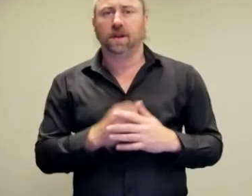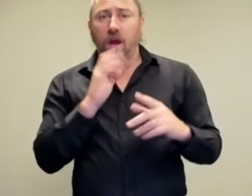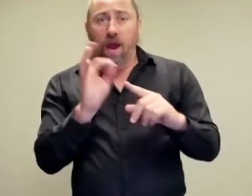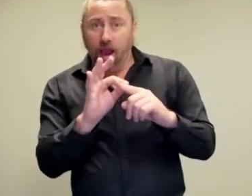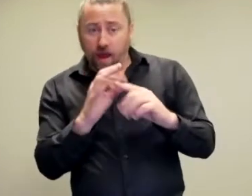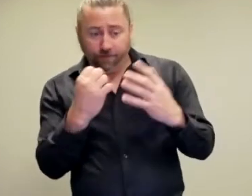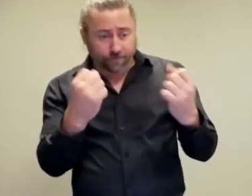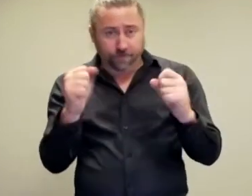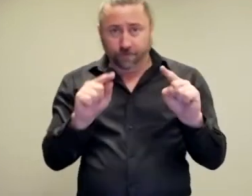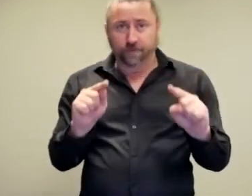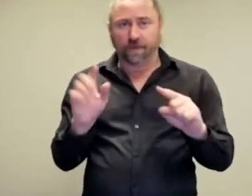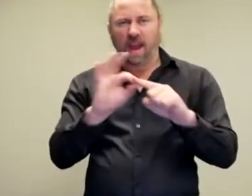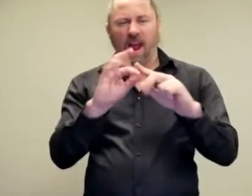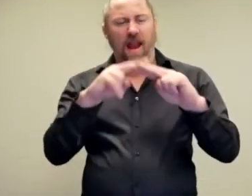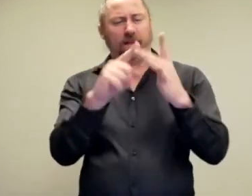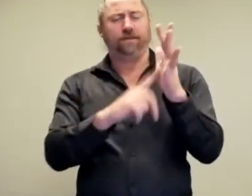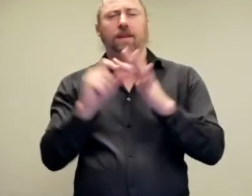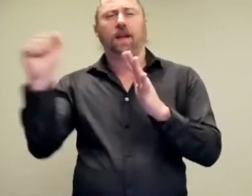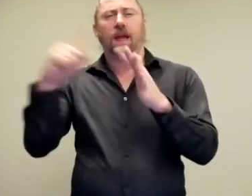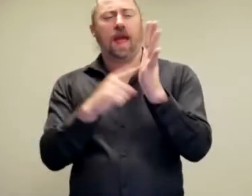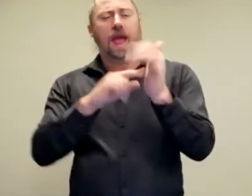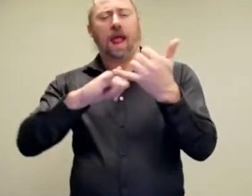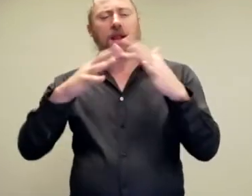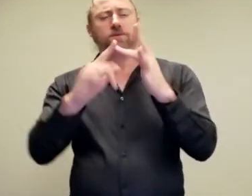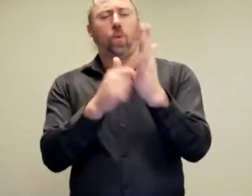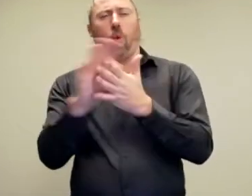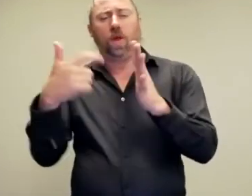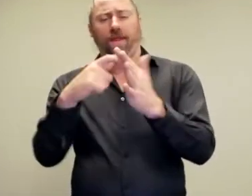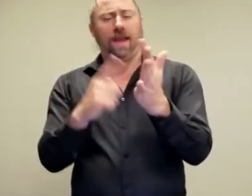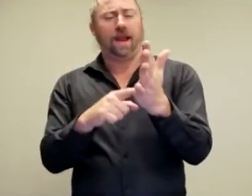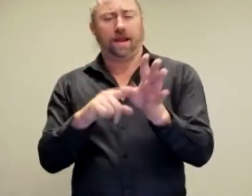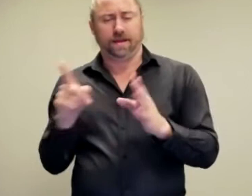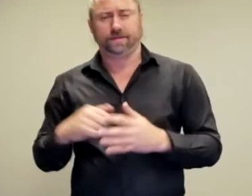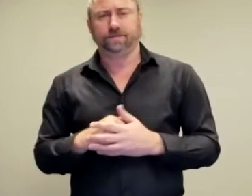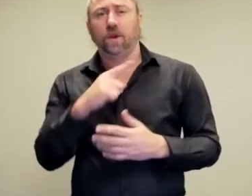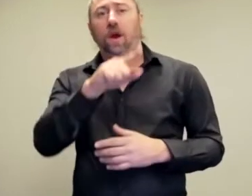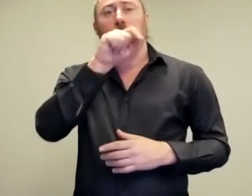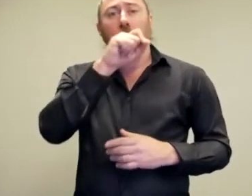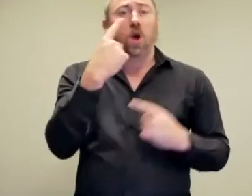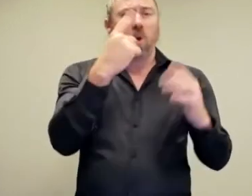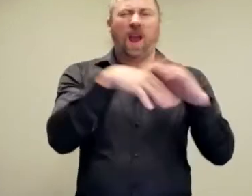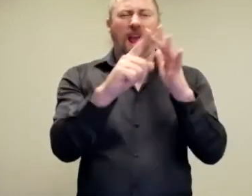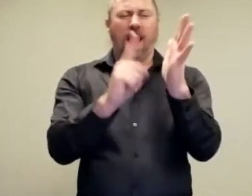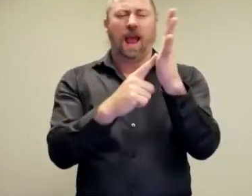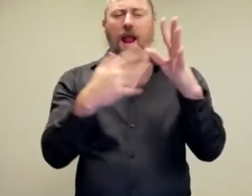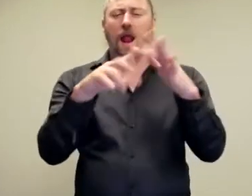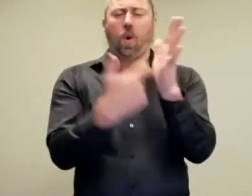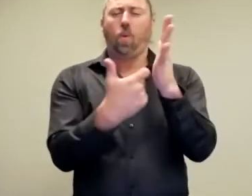work of colour field painter Ellsworth Kelly. These birds were spotted in the Illawarra and are the first of a series